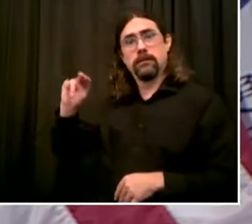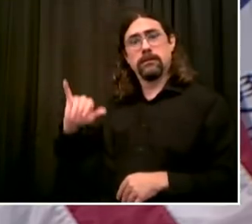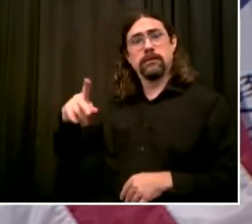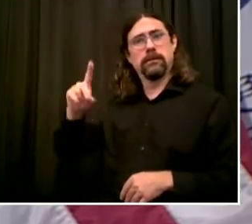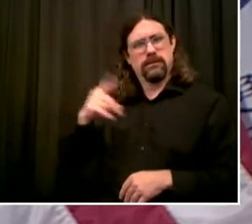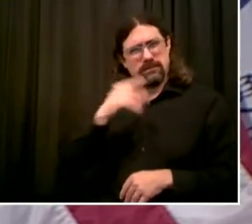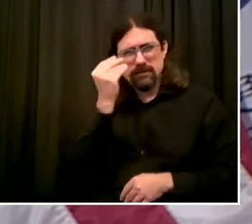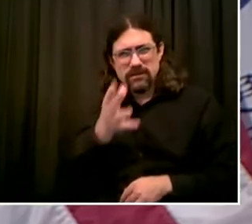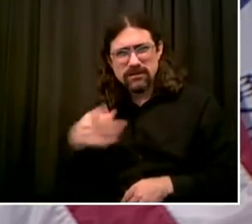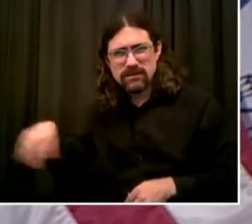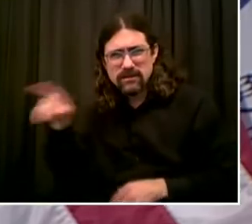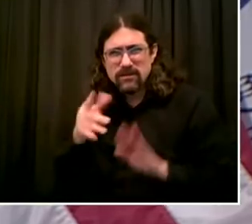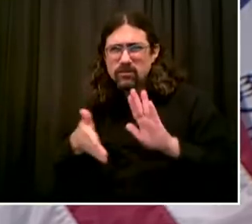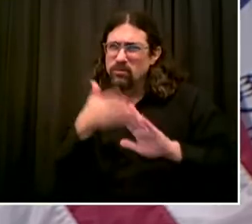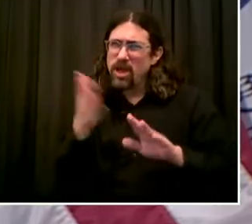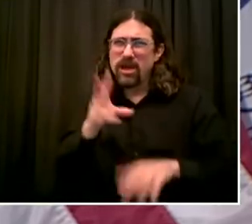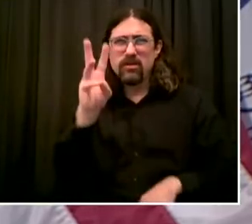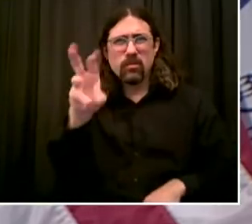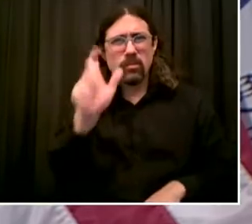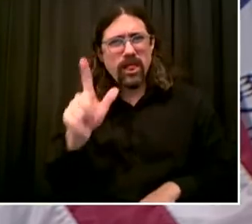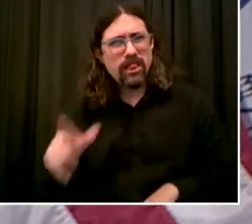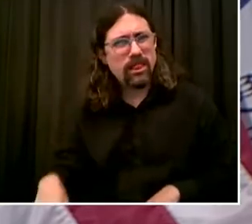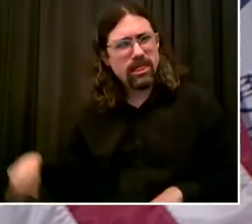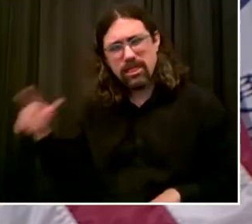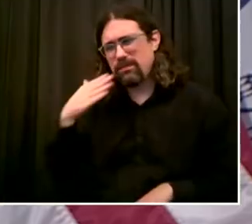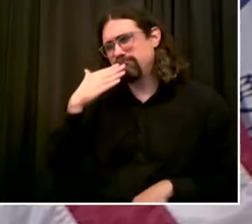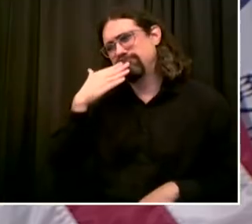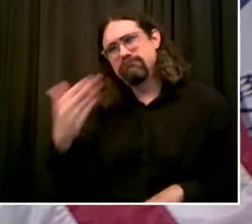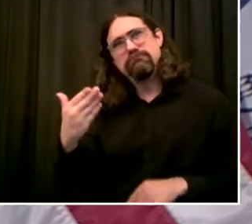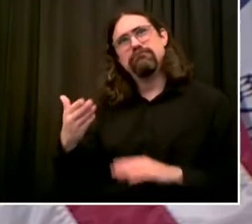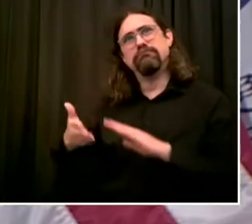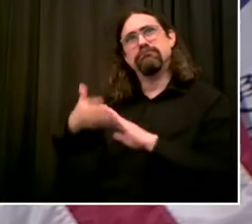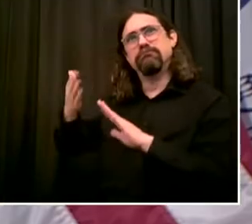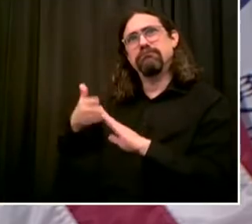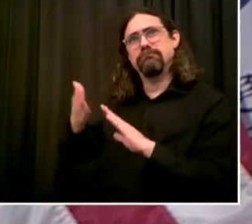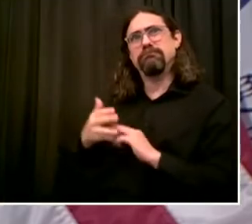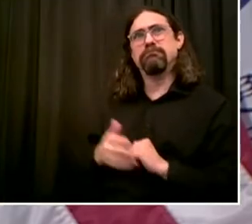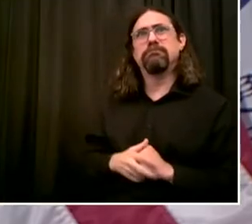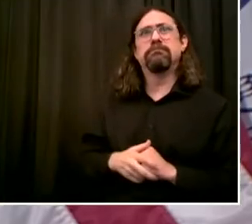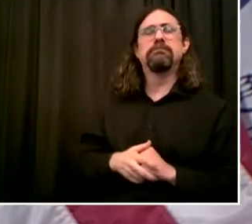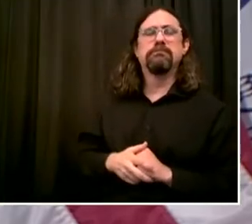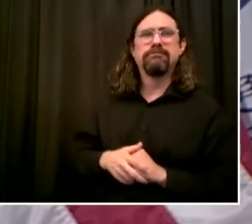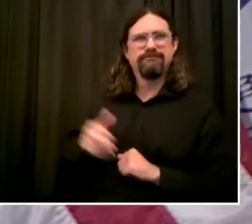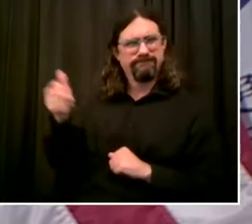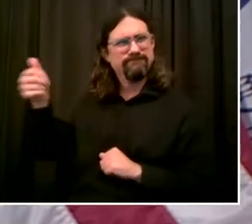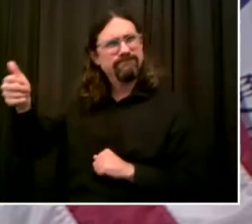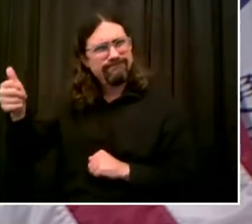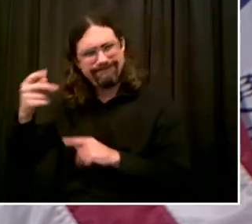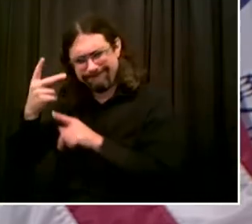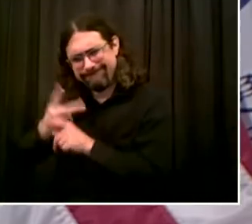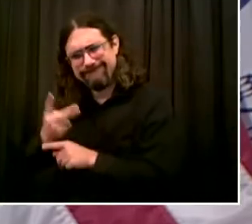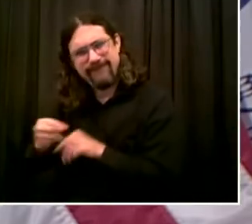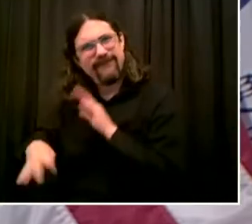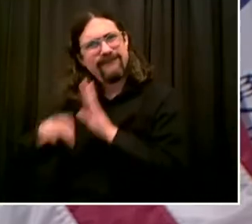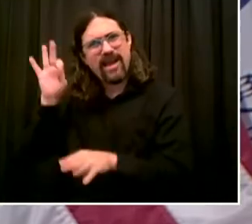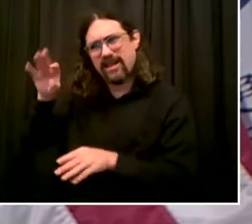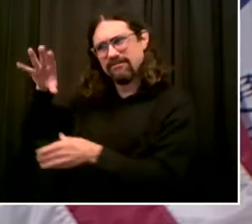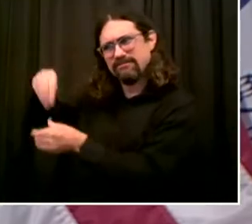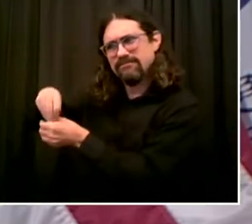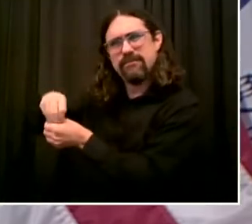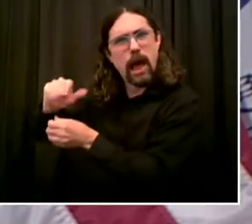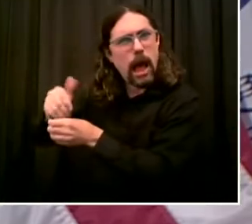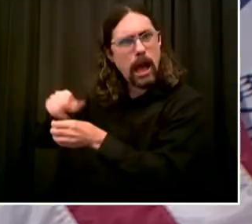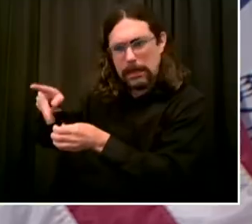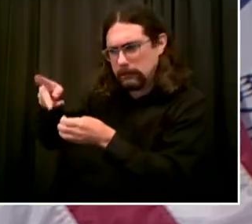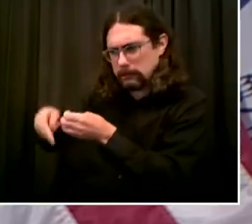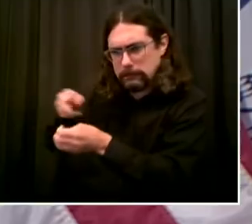WE CAN DO THAT WHILE CHANGING